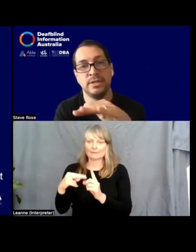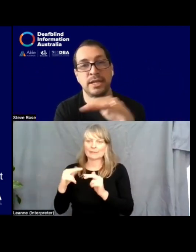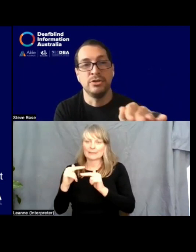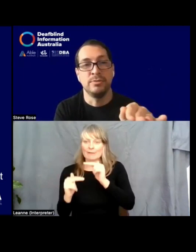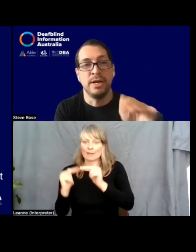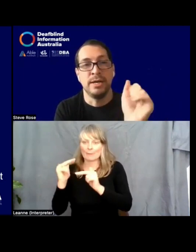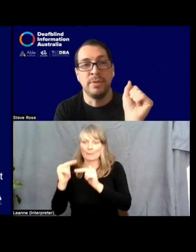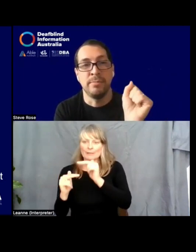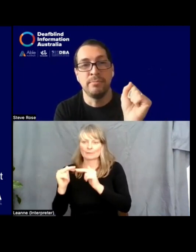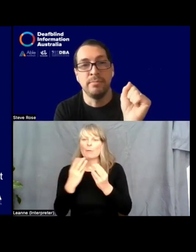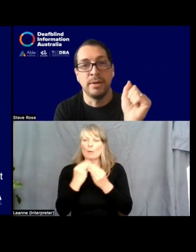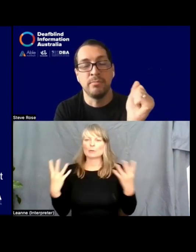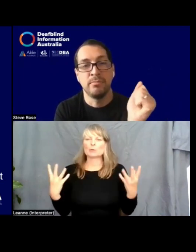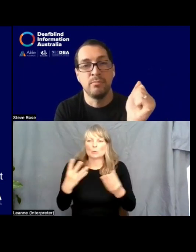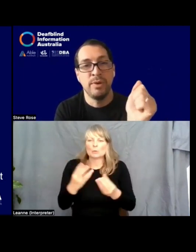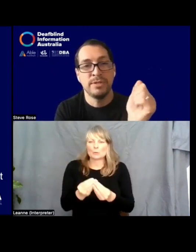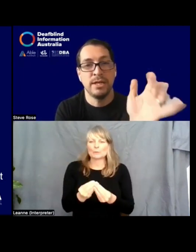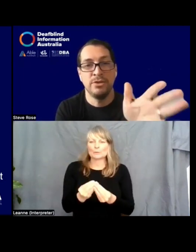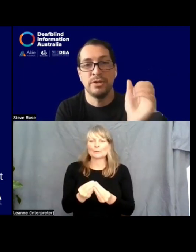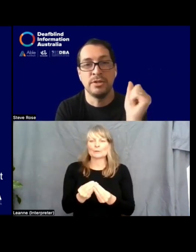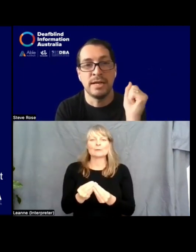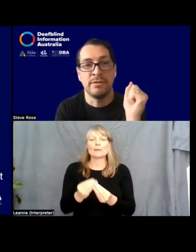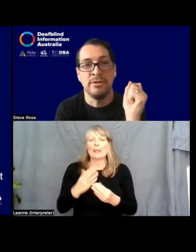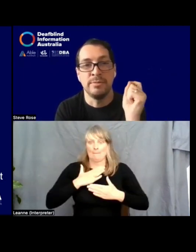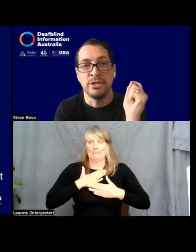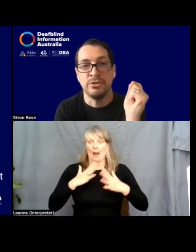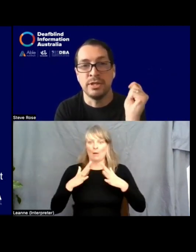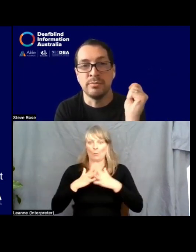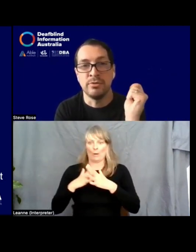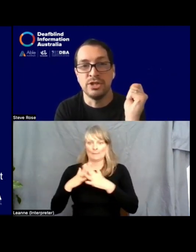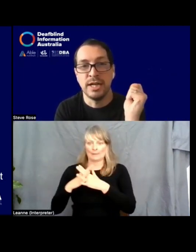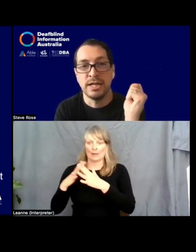That will take you to my website and you can download it by joining the project.